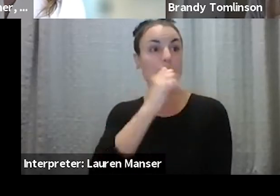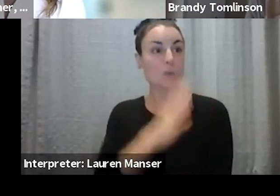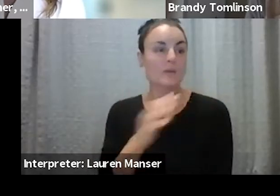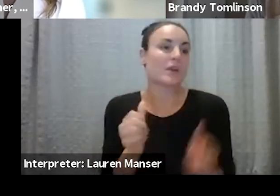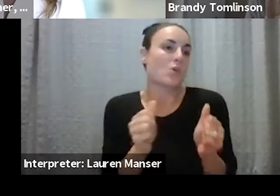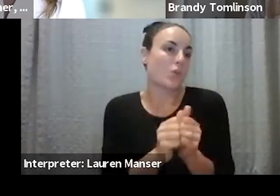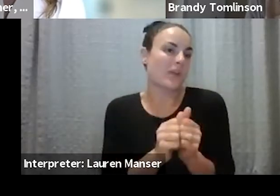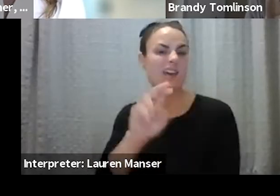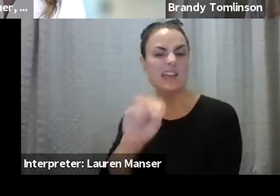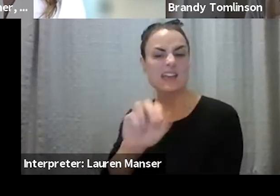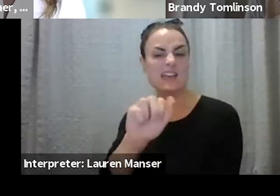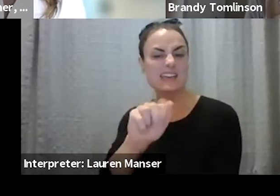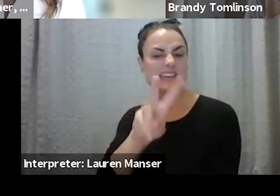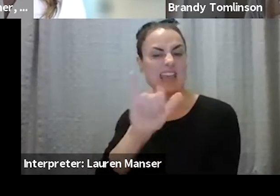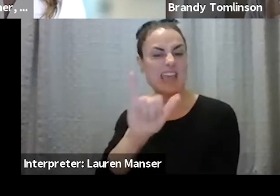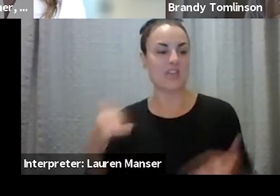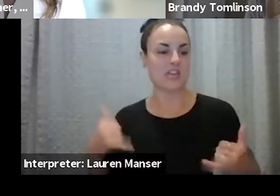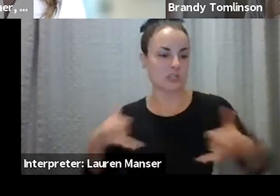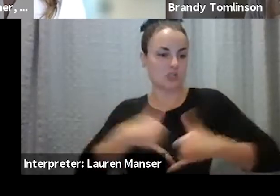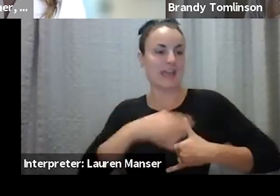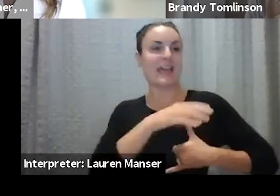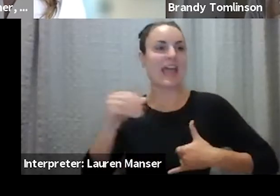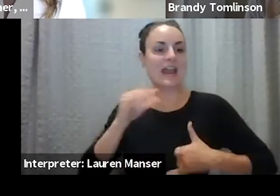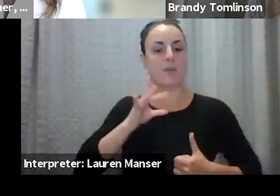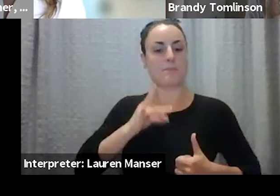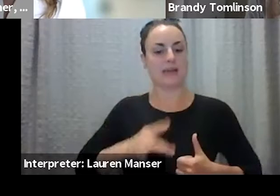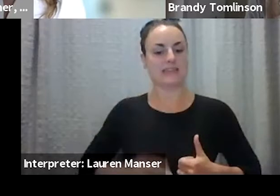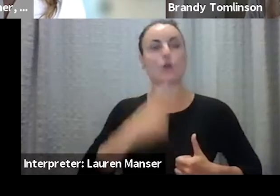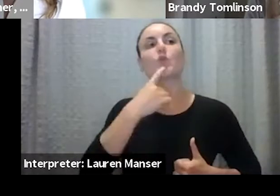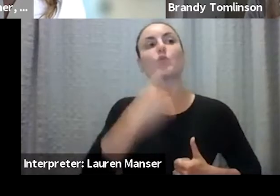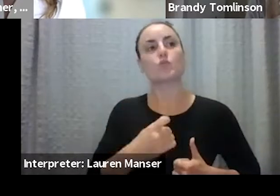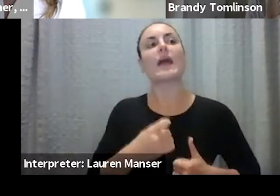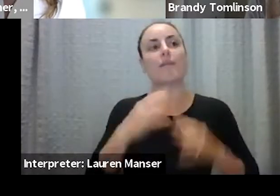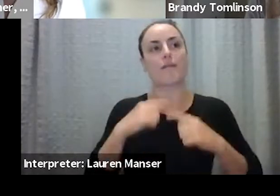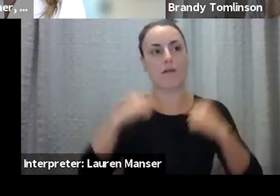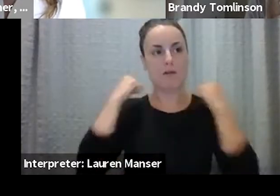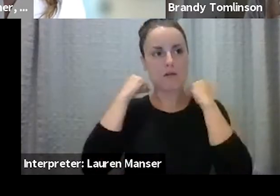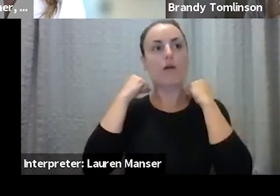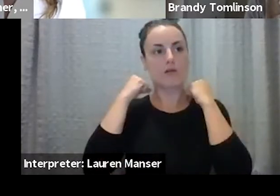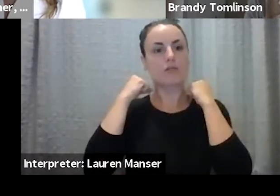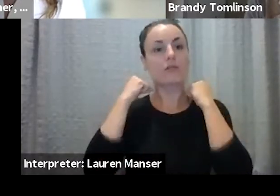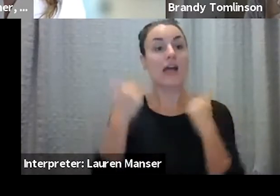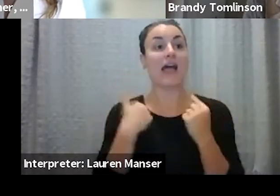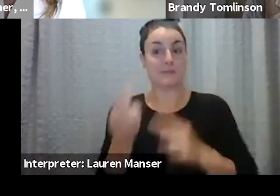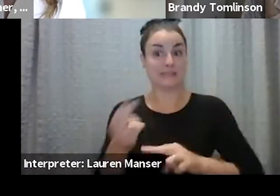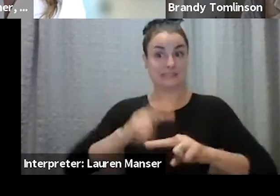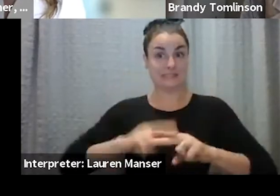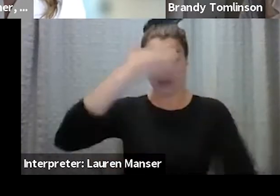I'm wearing a navy jacket and a button down red-colored shirt. I am sitting in front of a white wall.